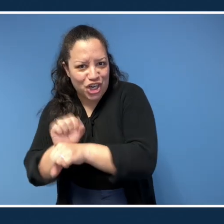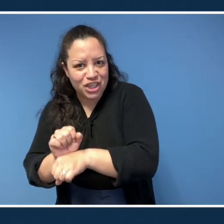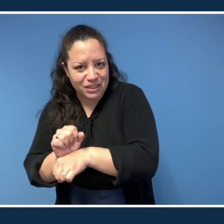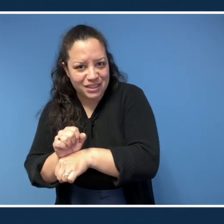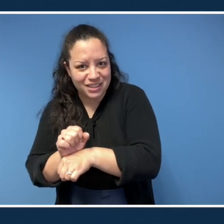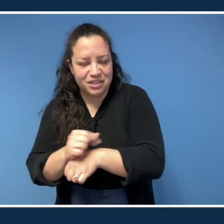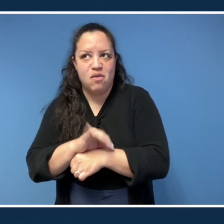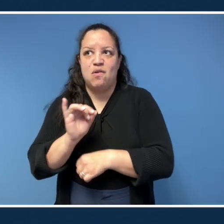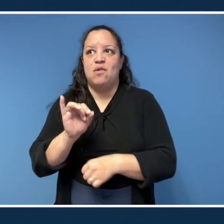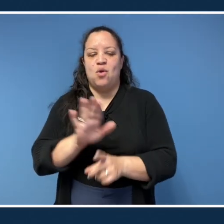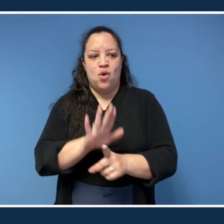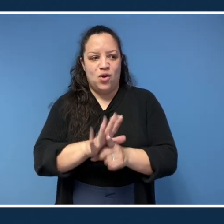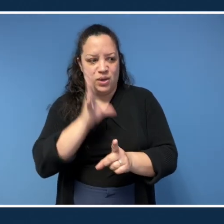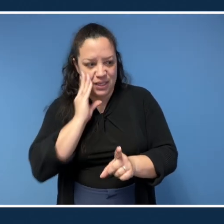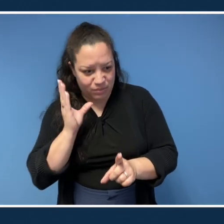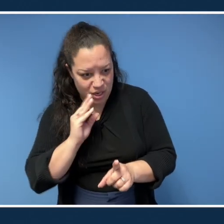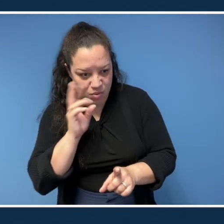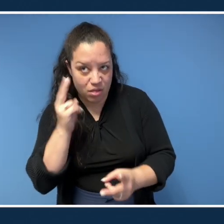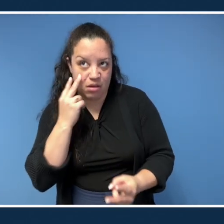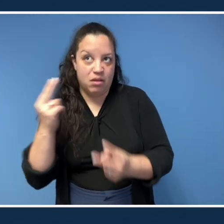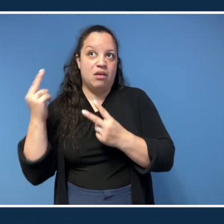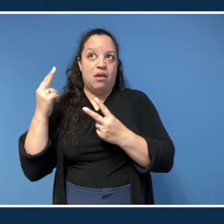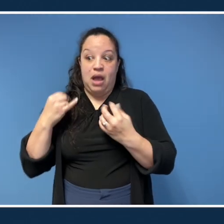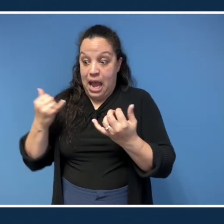And for me personally, I think about how am I helping improve